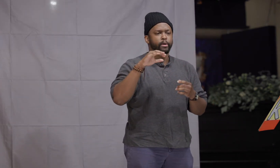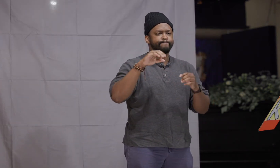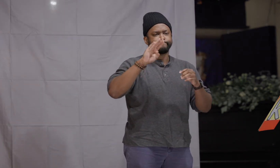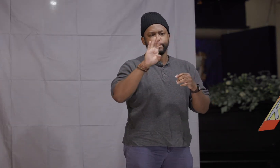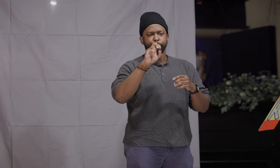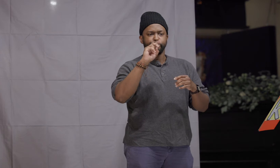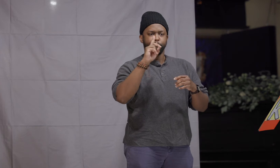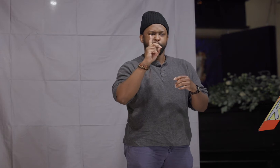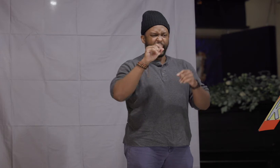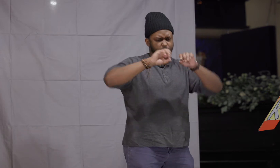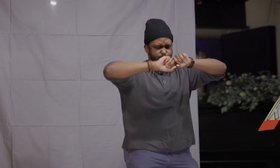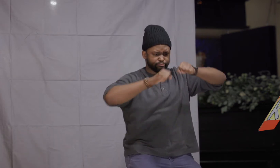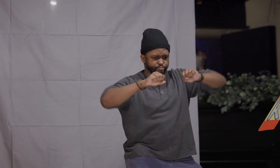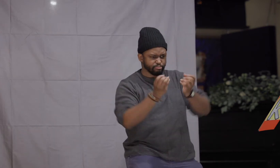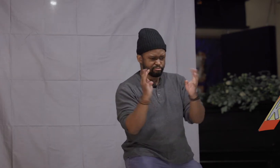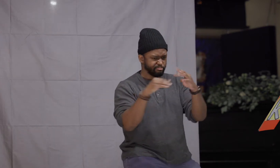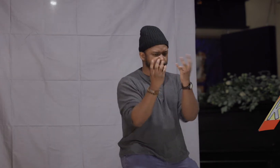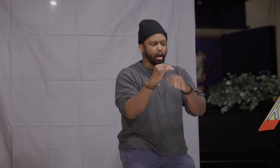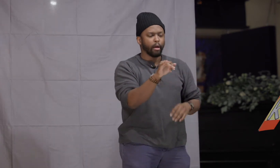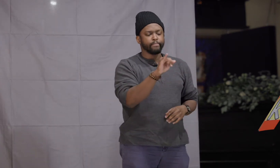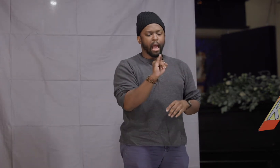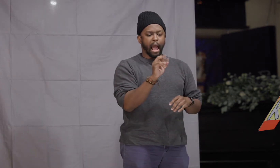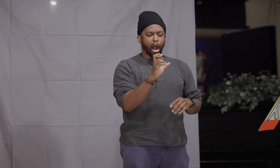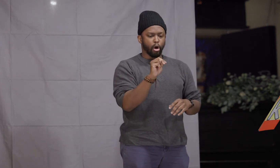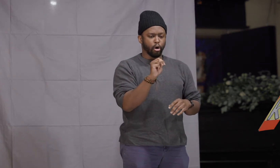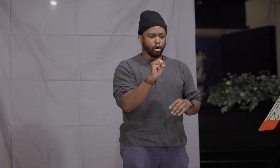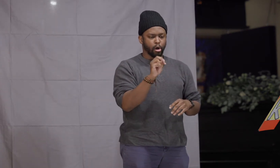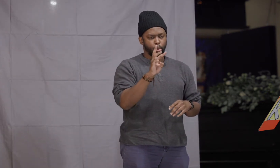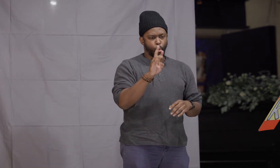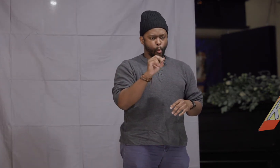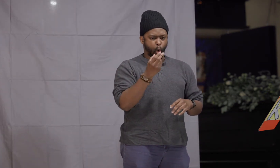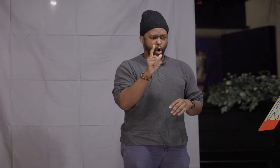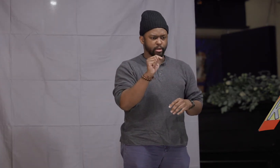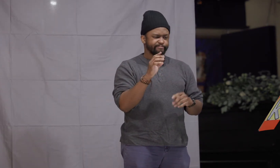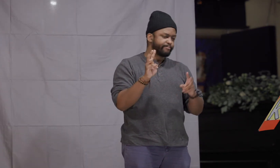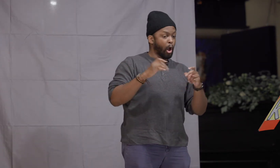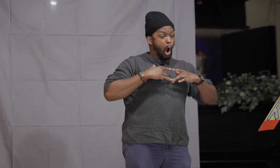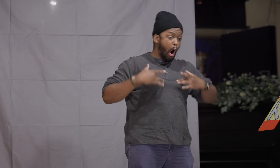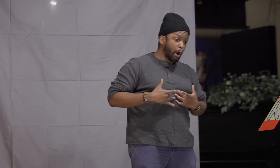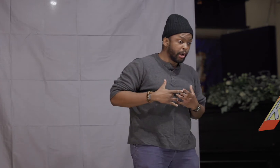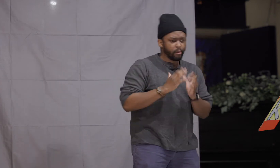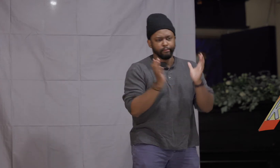metal twisted into different designs, shaped like a gate.